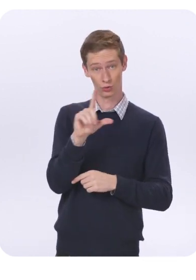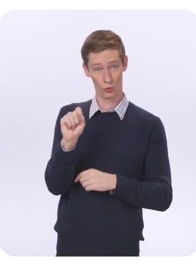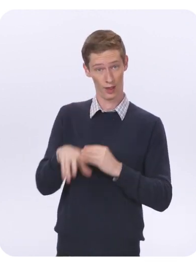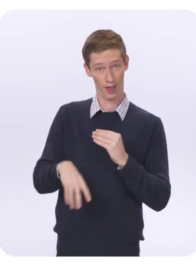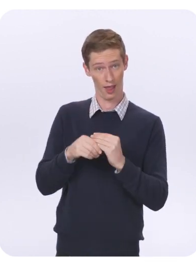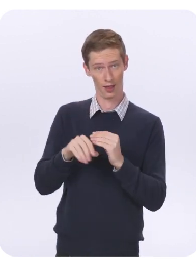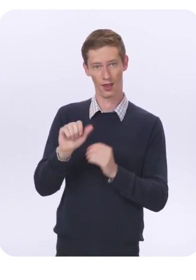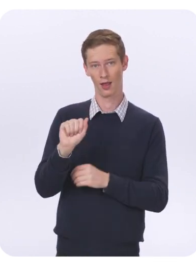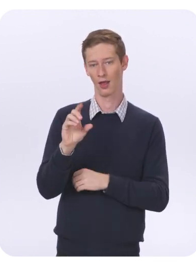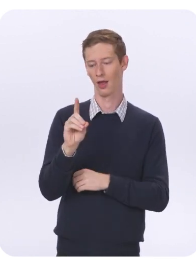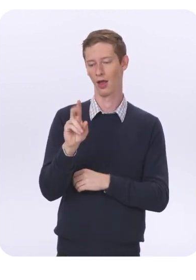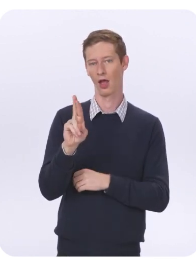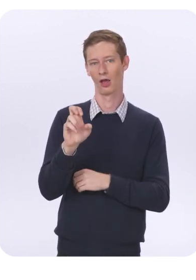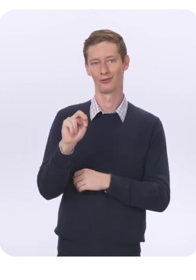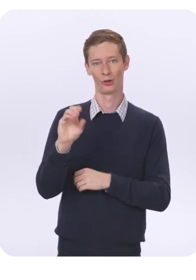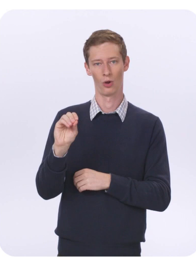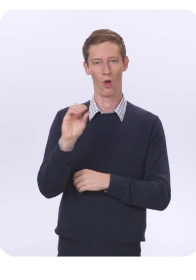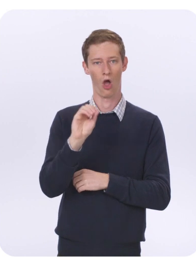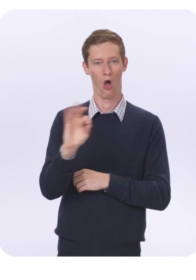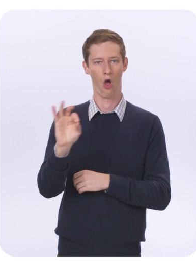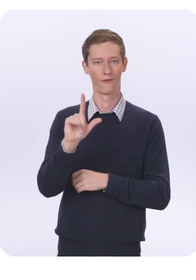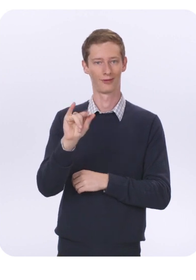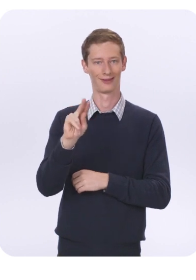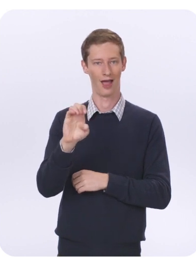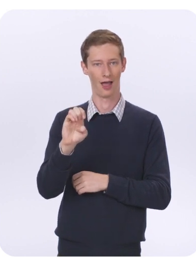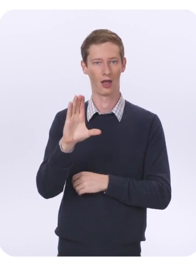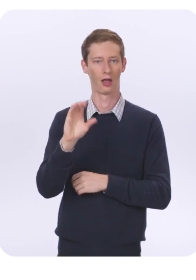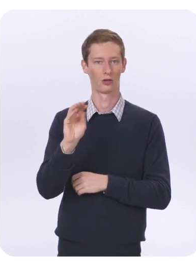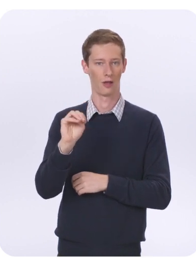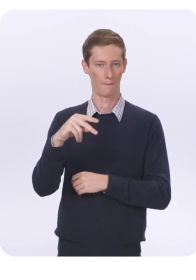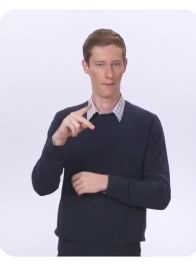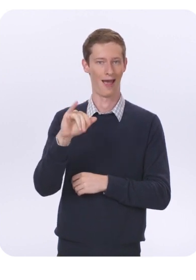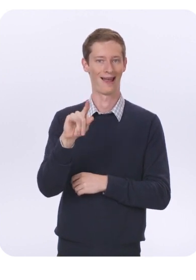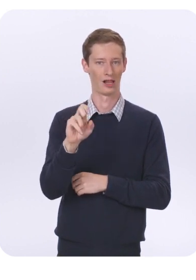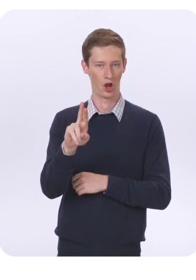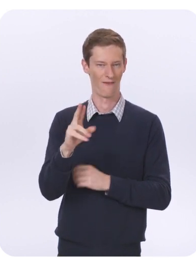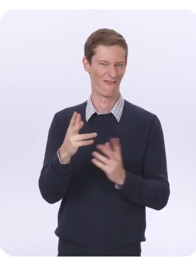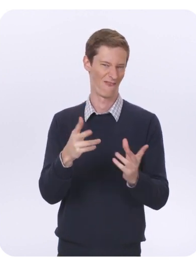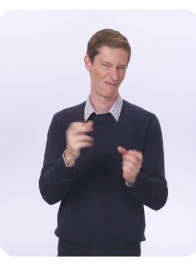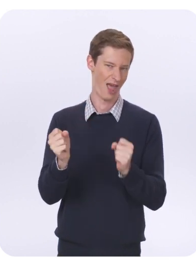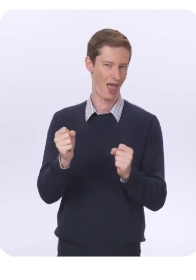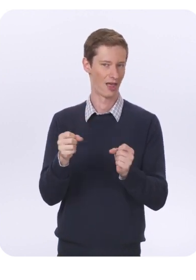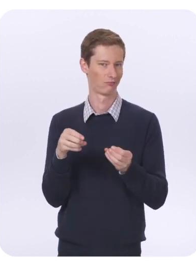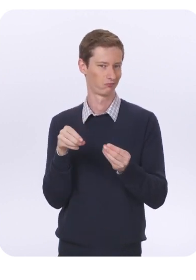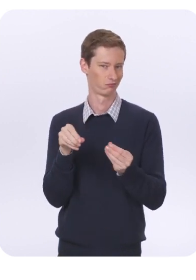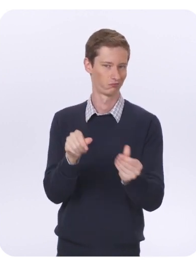a fast and efficient solution to extract offline information from your pipelines.